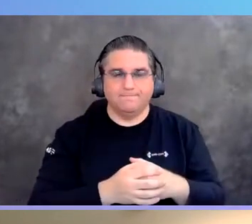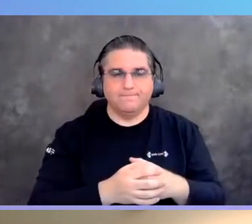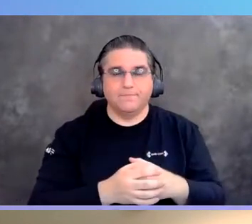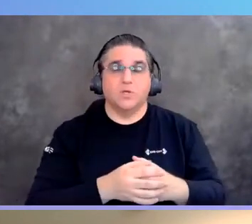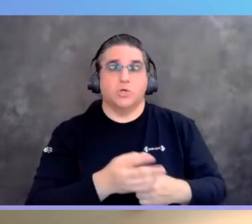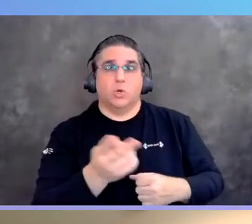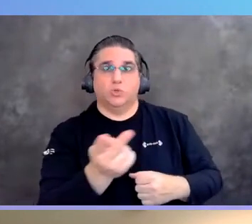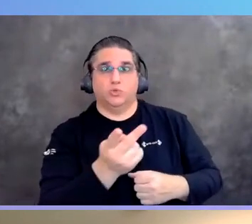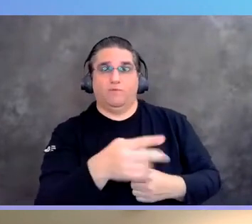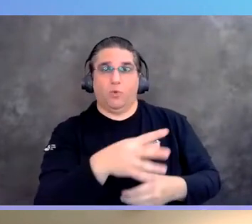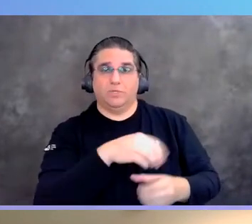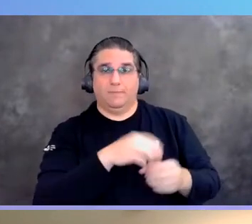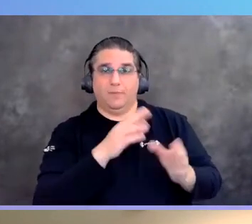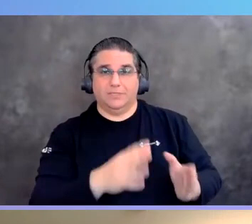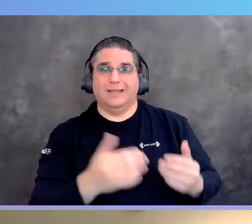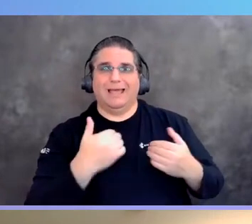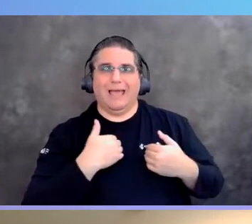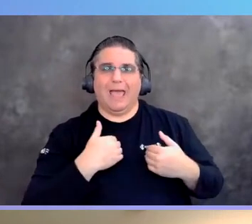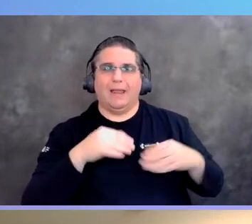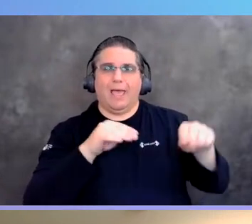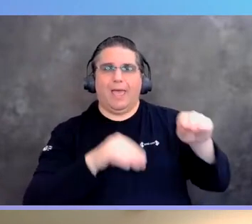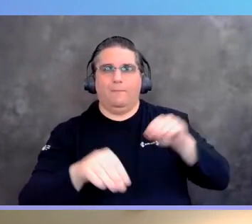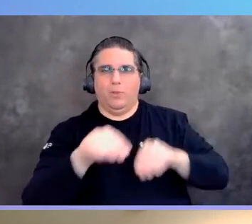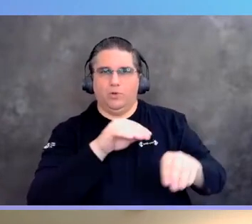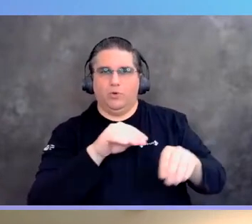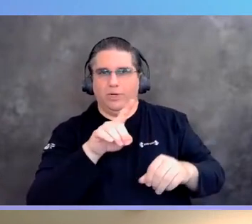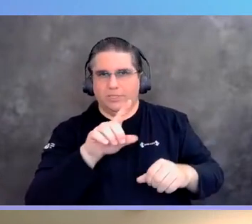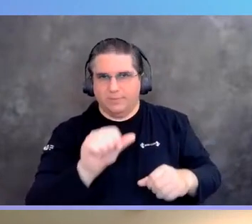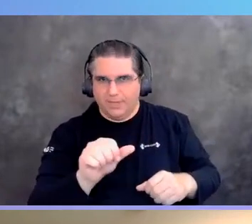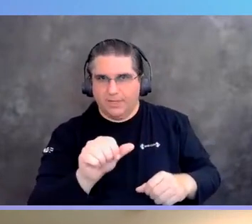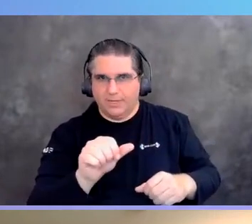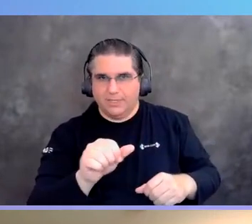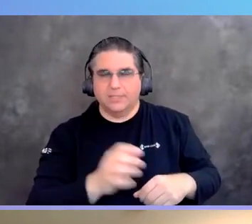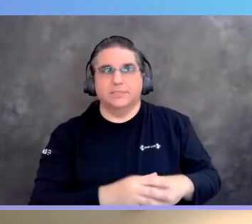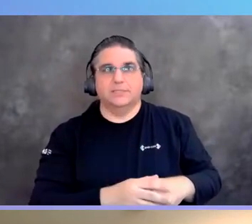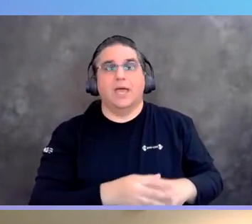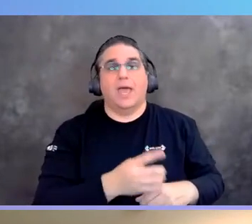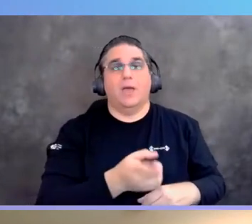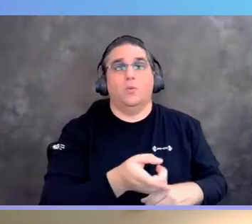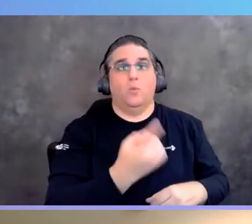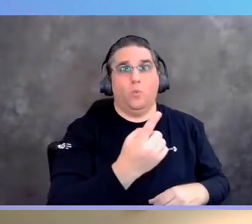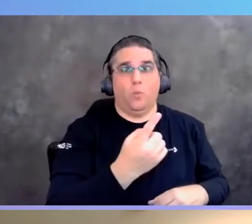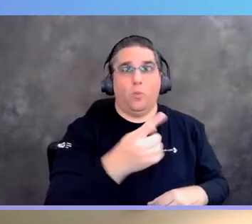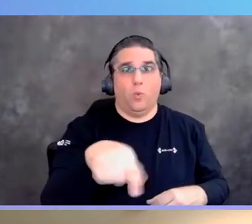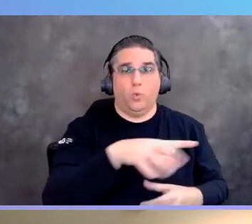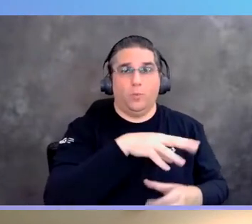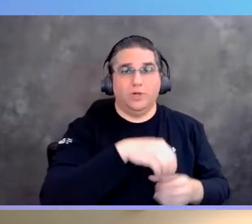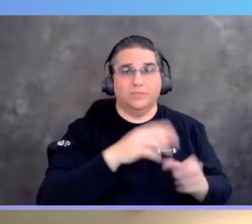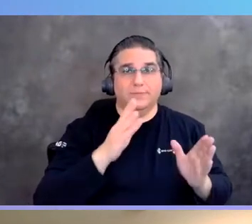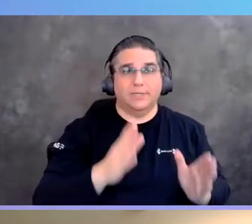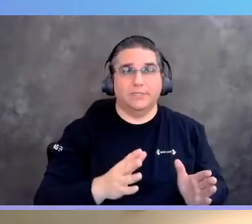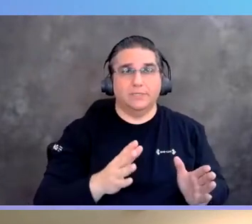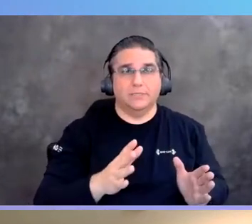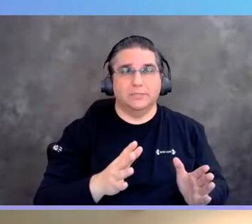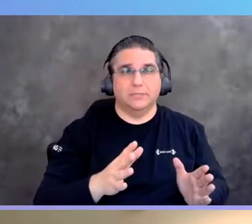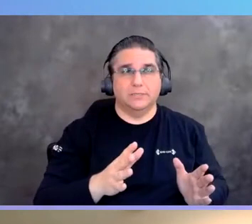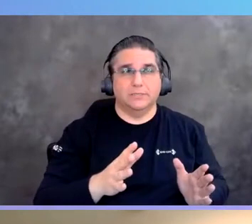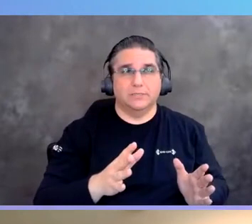ambulatory, ambulatory disabilities and. One.